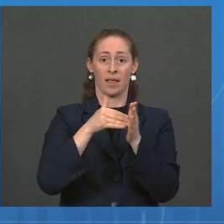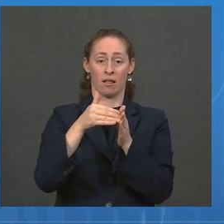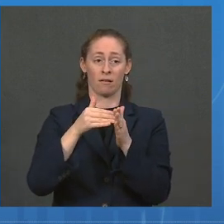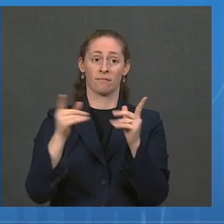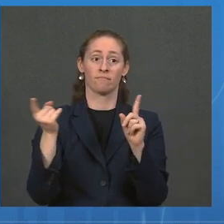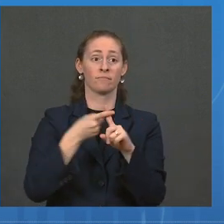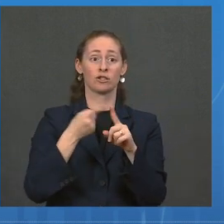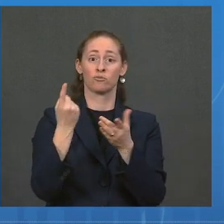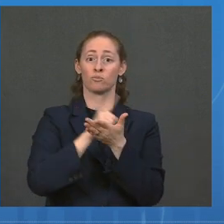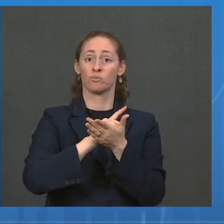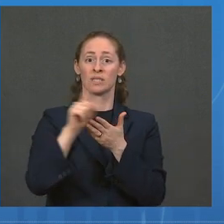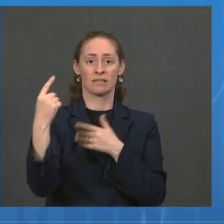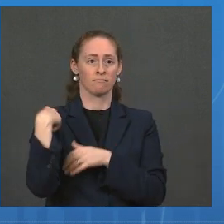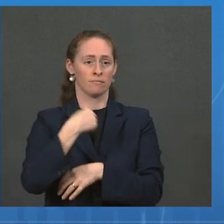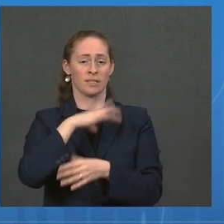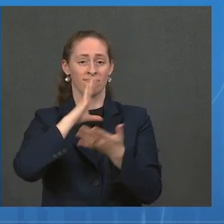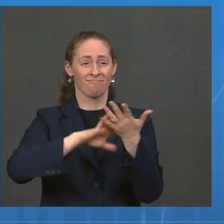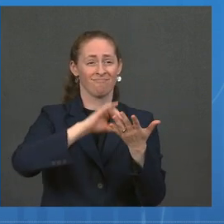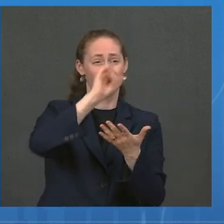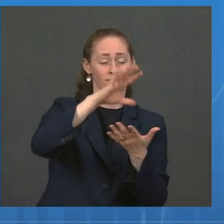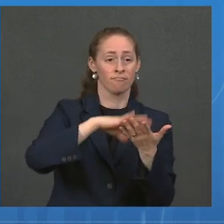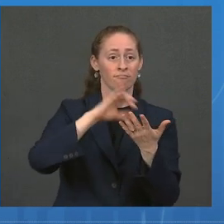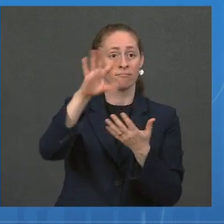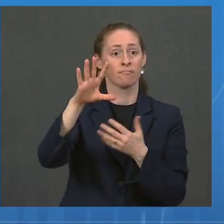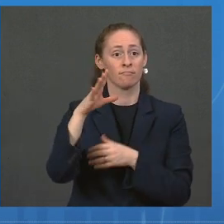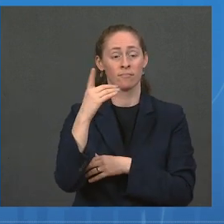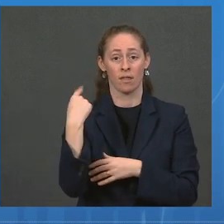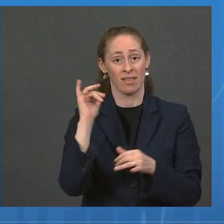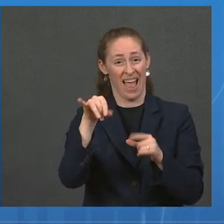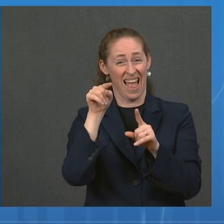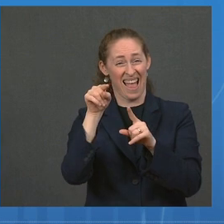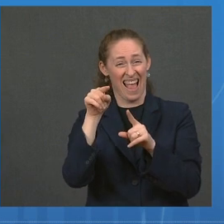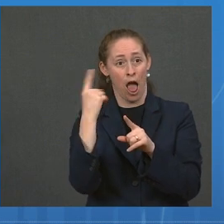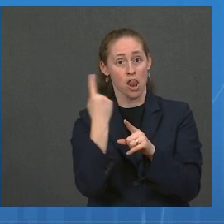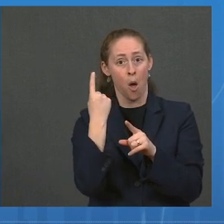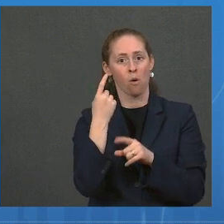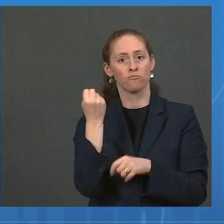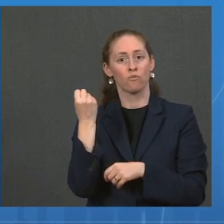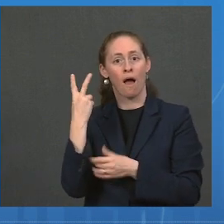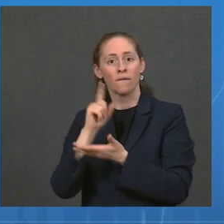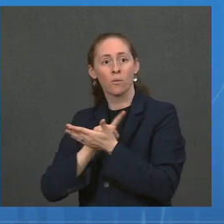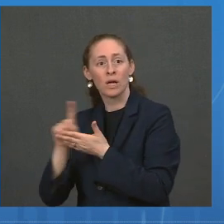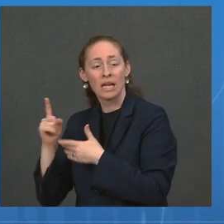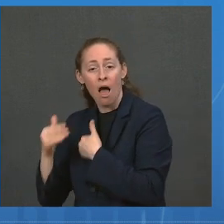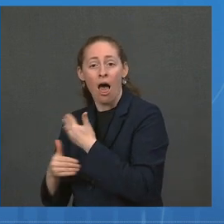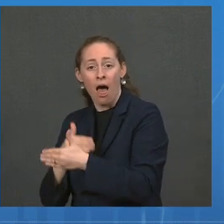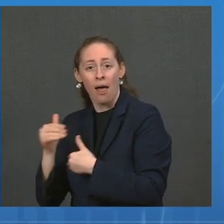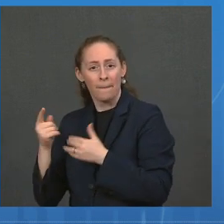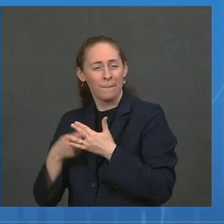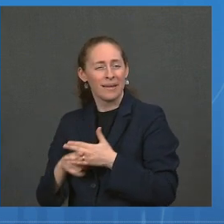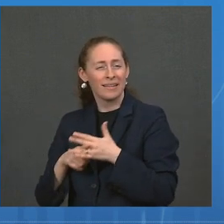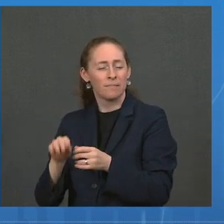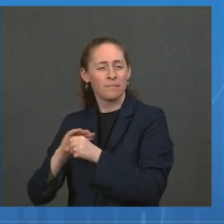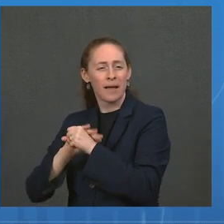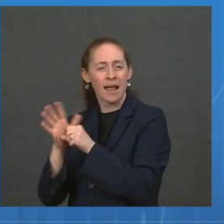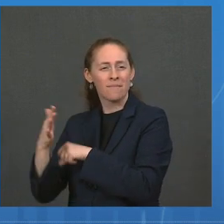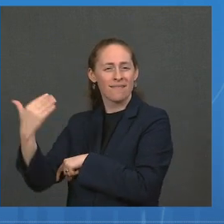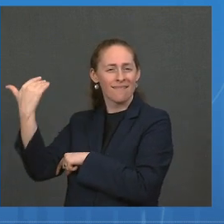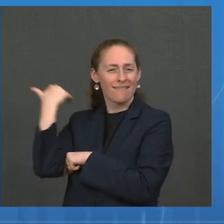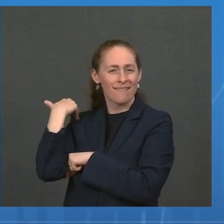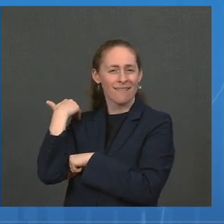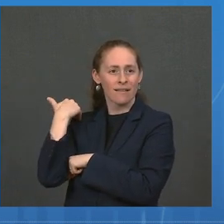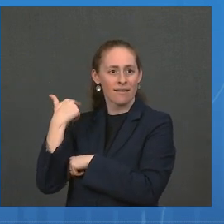It took 12 weeks, back at the end of 2020 and into 2021 --